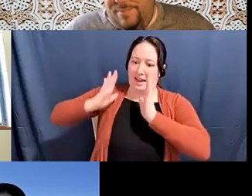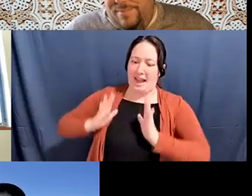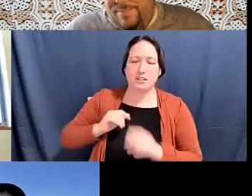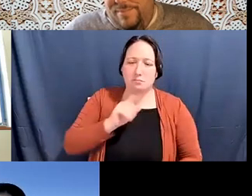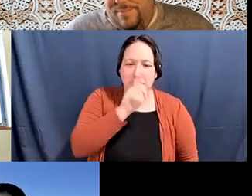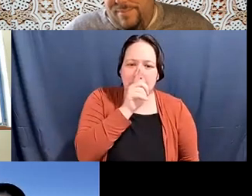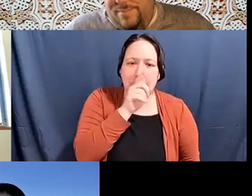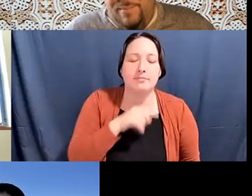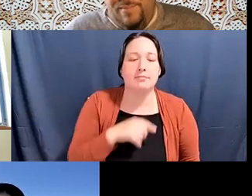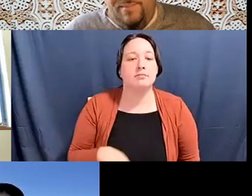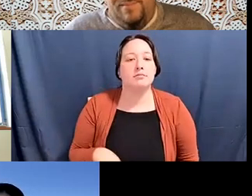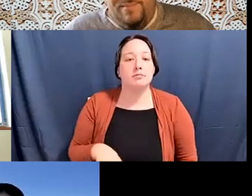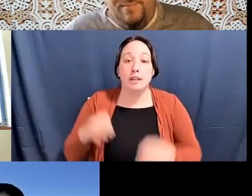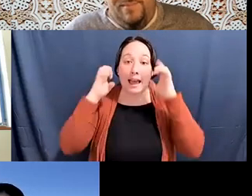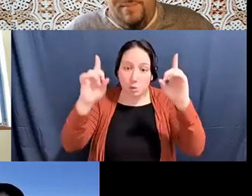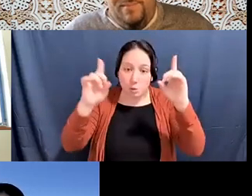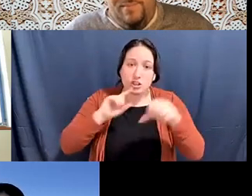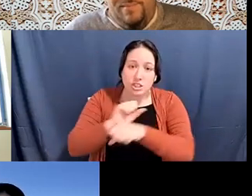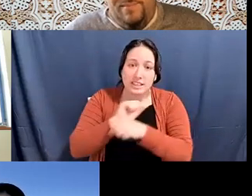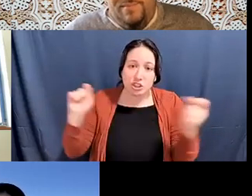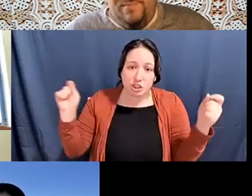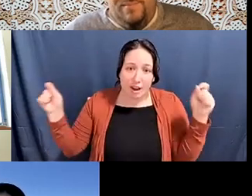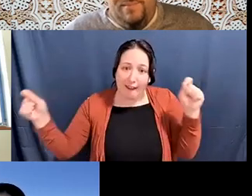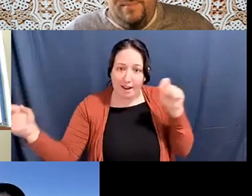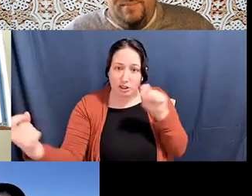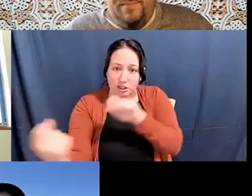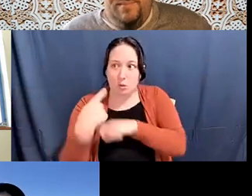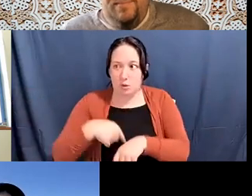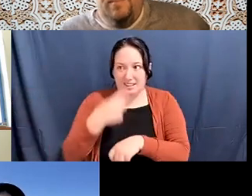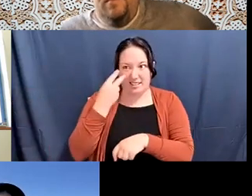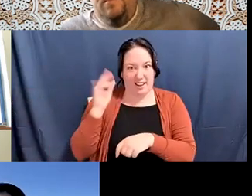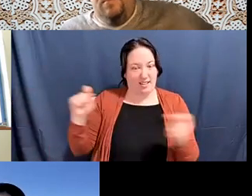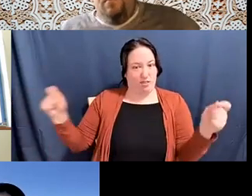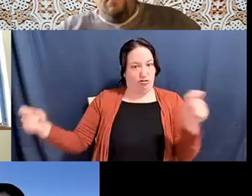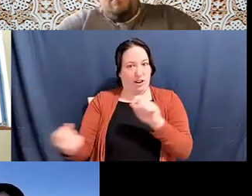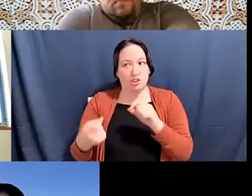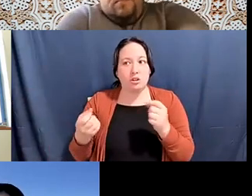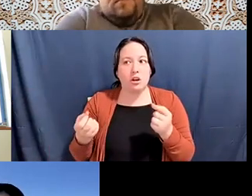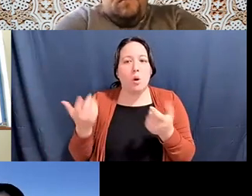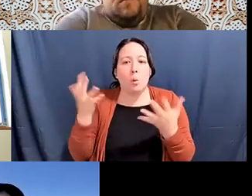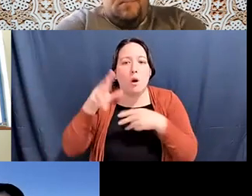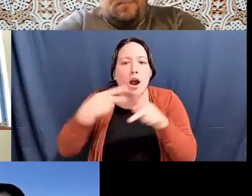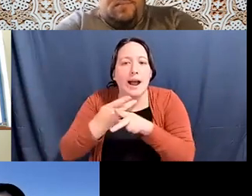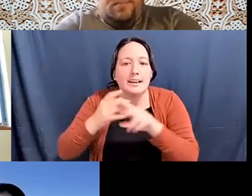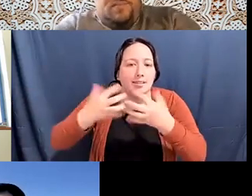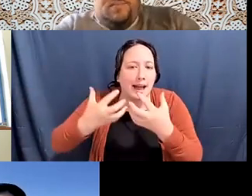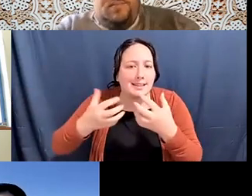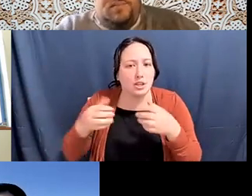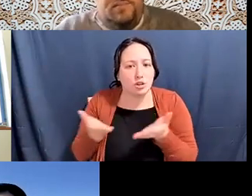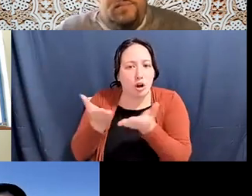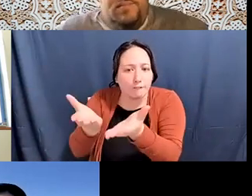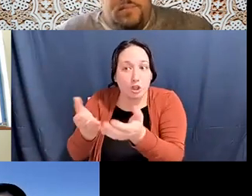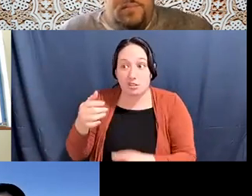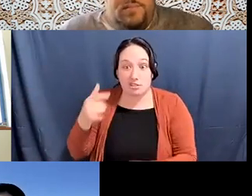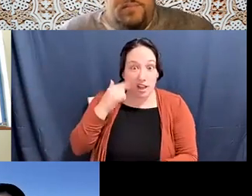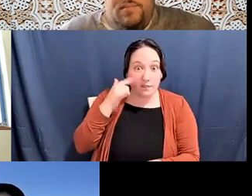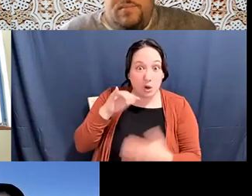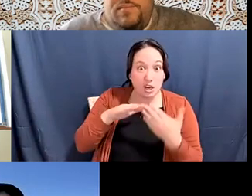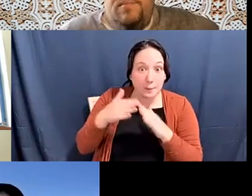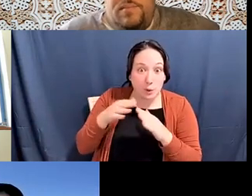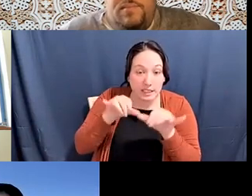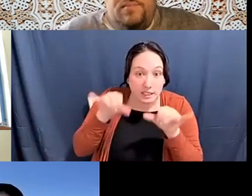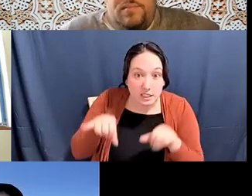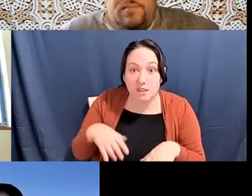Katherine Lee: Education is changing, right, like there have been significant shifts and the types of courses that the California Community College system, the CSU system is going to be offering because of